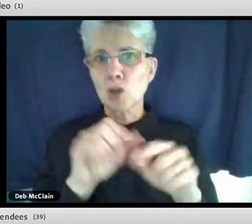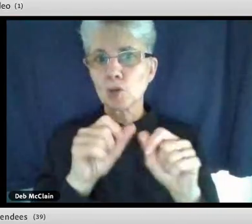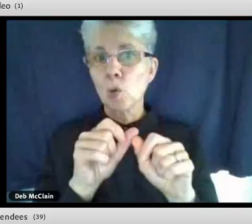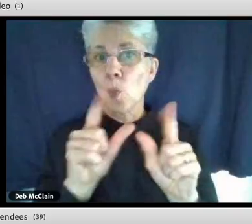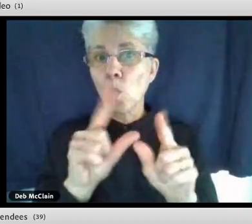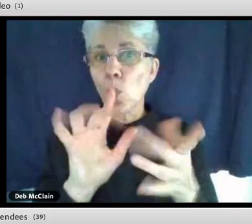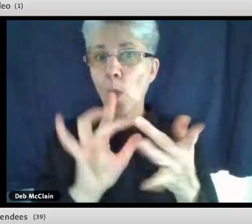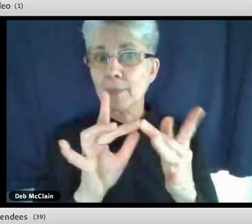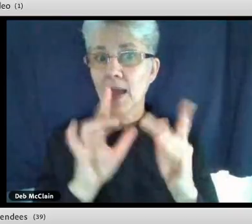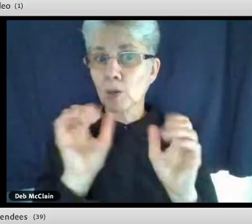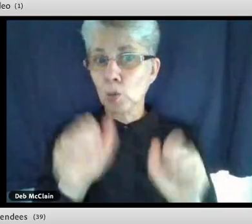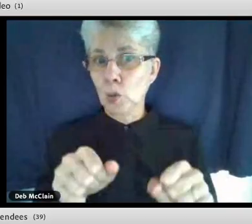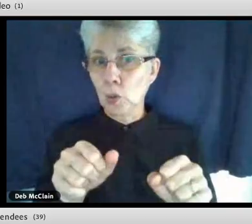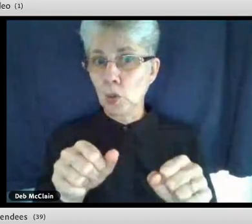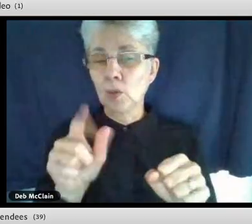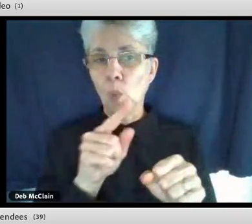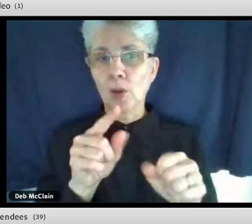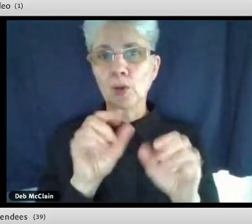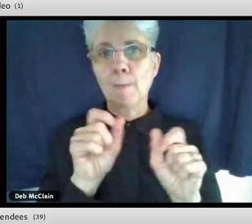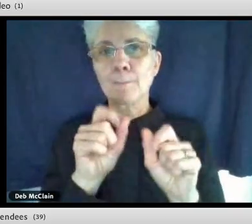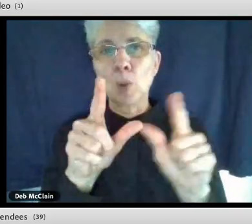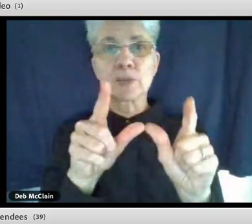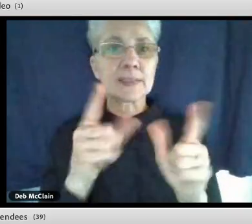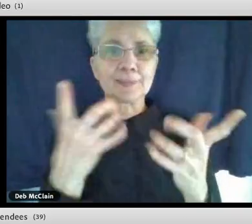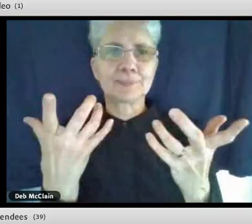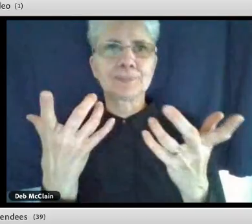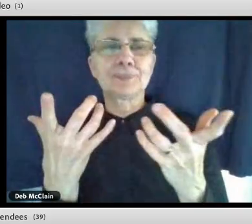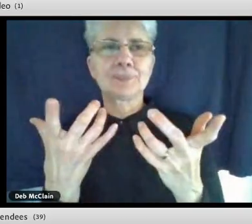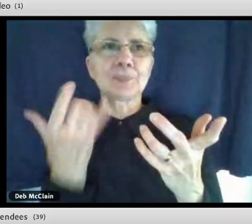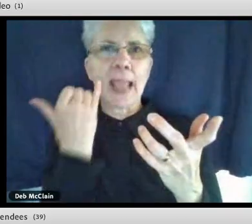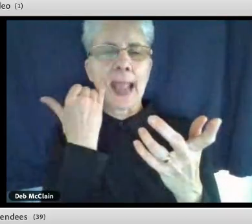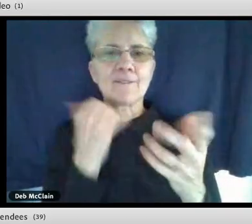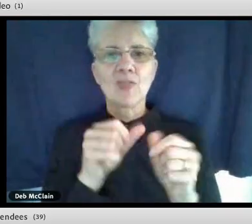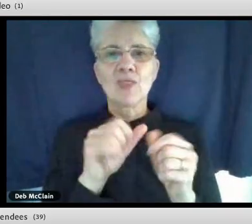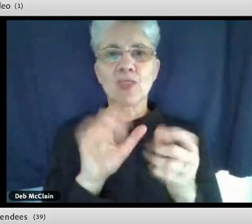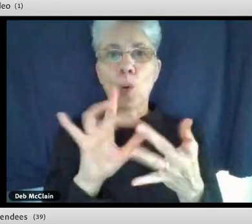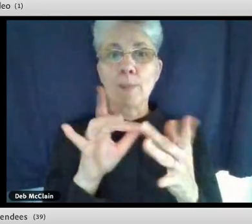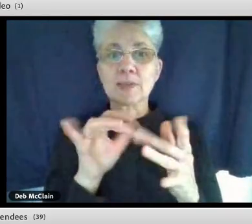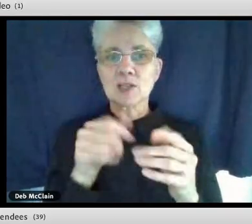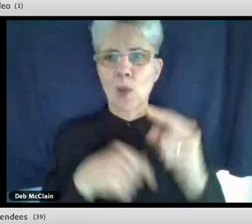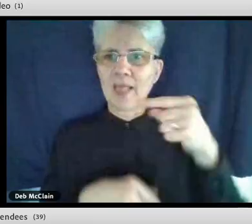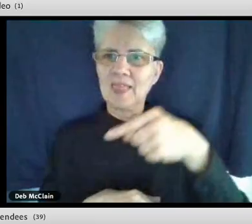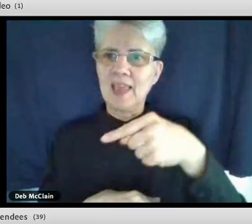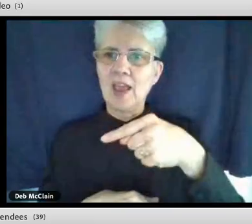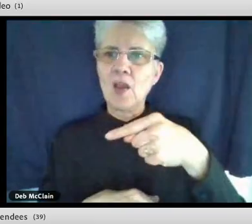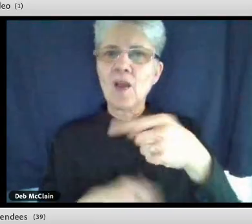I mean, it's something you could post on your website, you know, or you could post it...